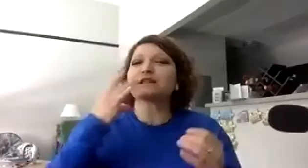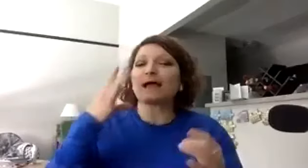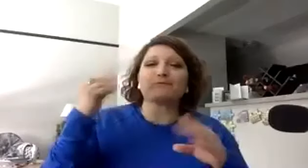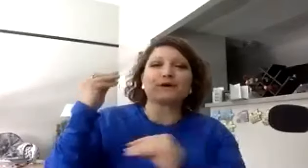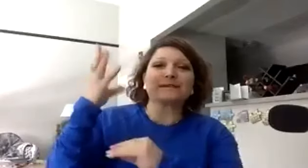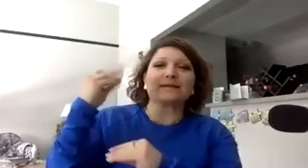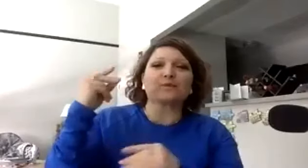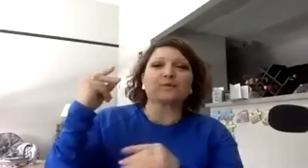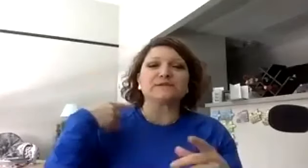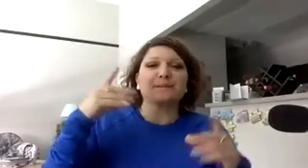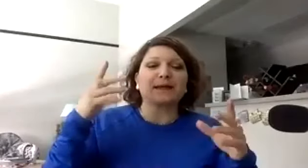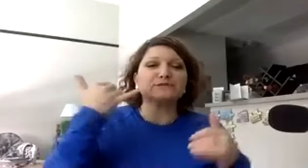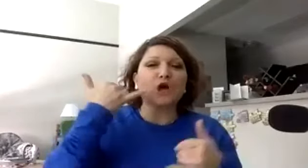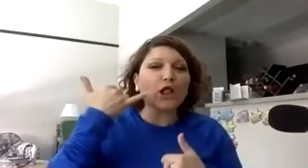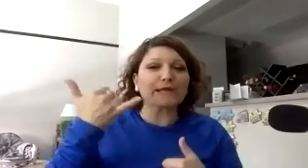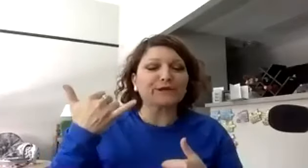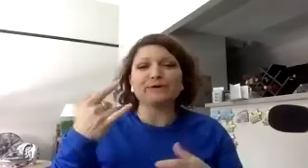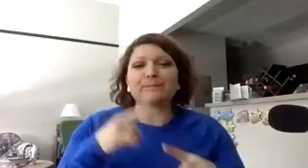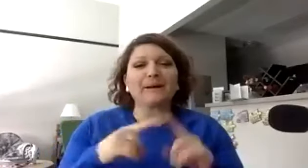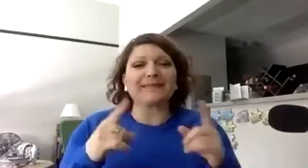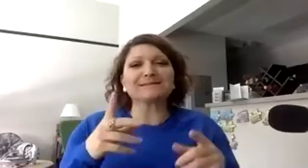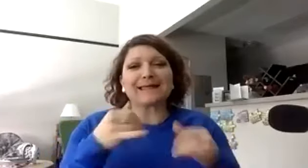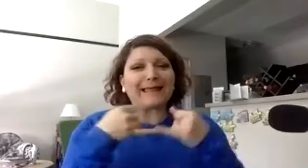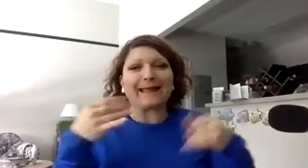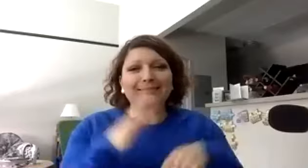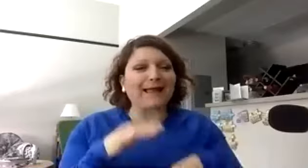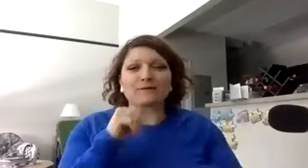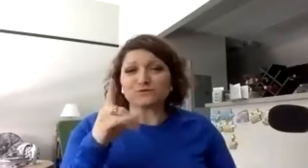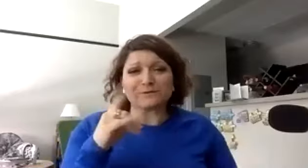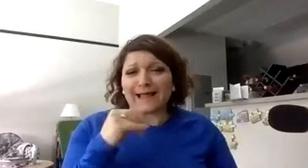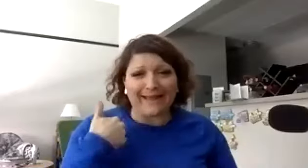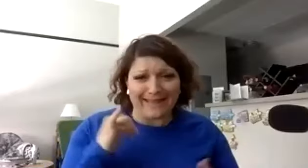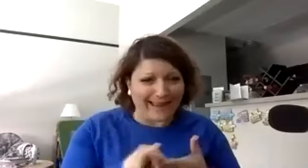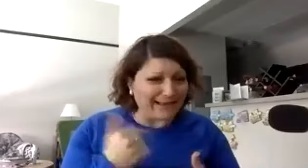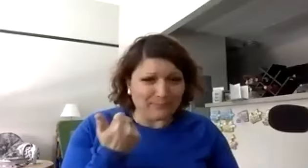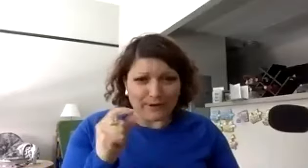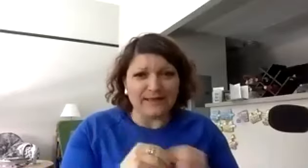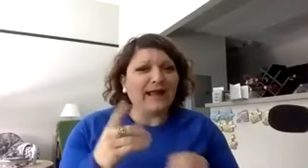for a light when you're somebody calling you but that's the landline or do not have that anymore